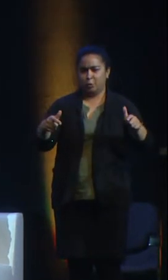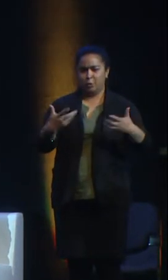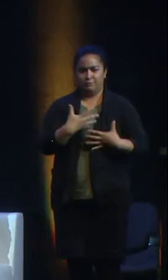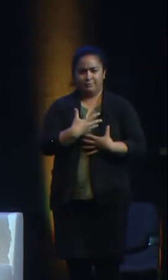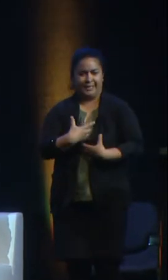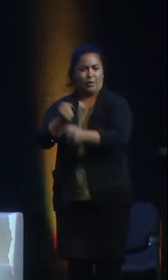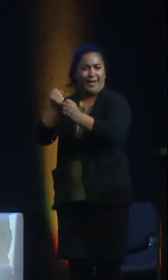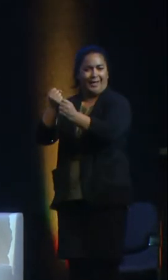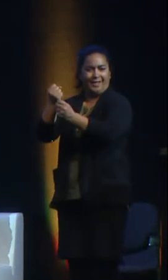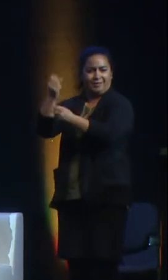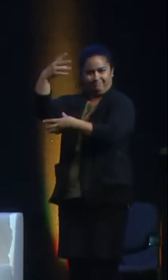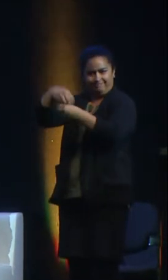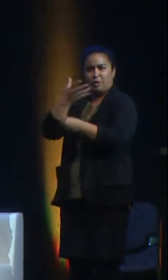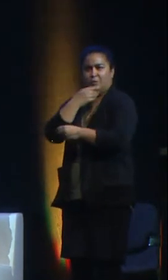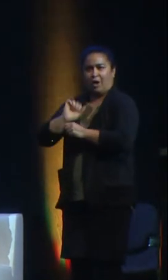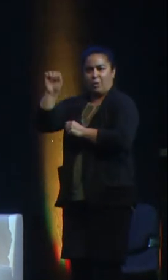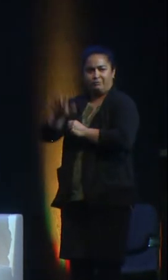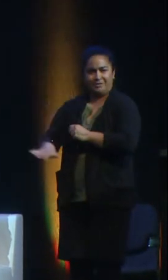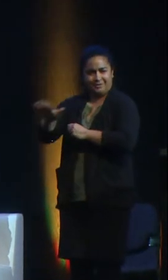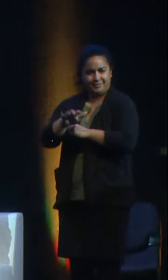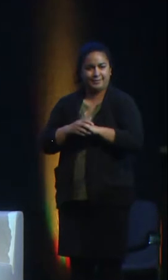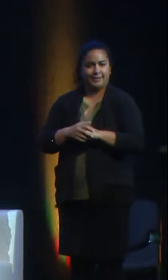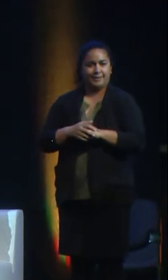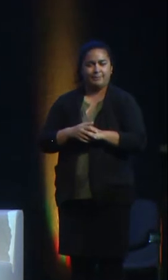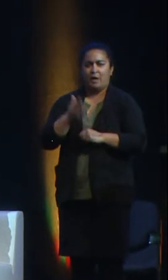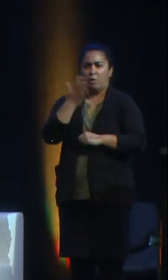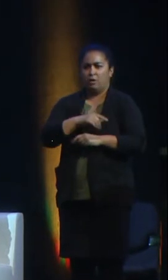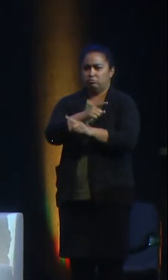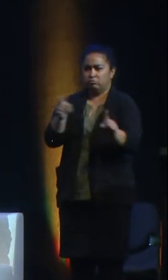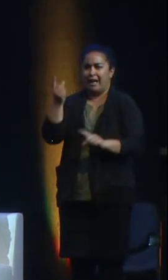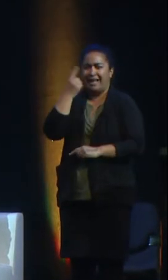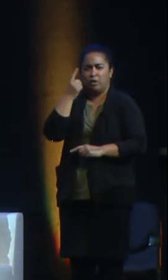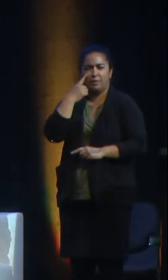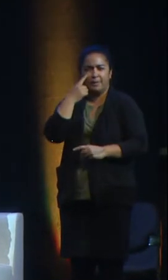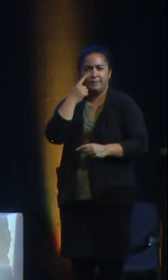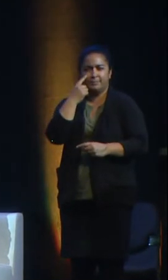that we've been through, and I just draw your attention to maybe two or three areas that